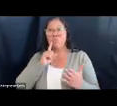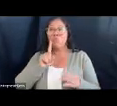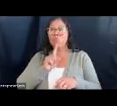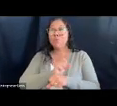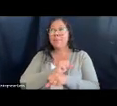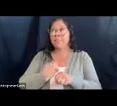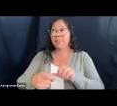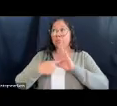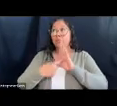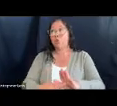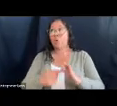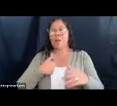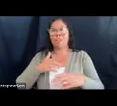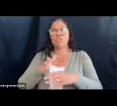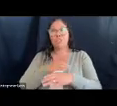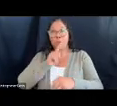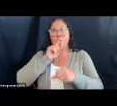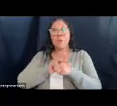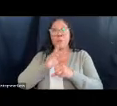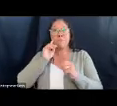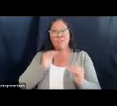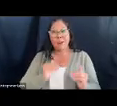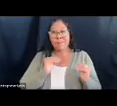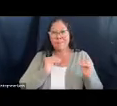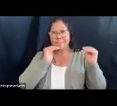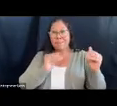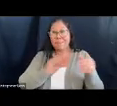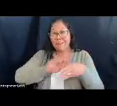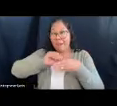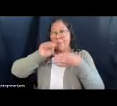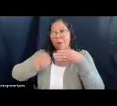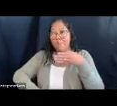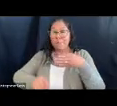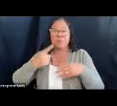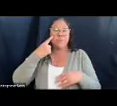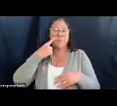uh the shared commitment to advancing outcomes for students with disabilities across California.